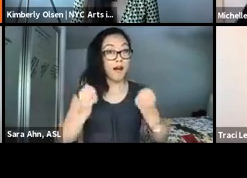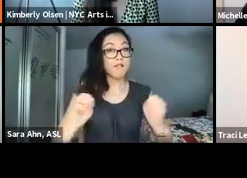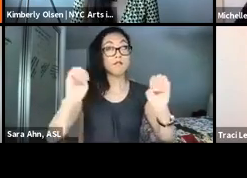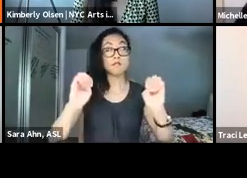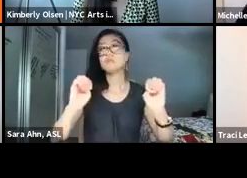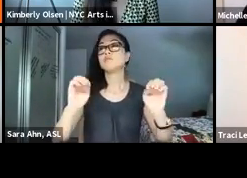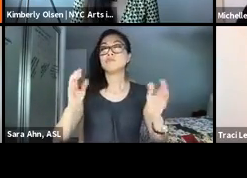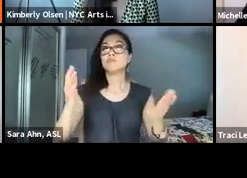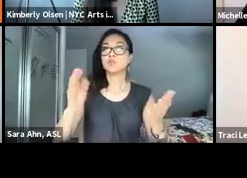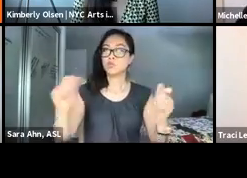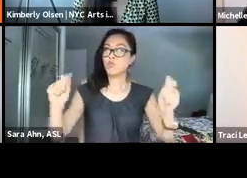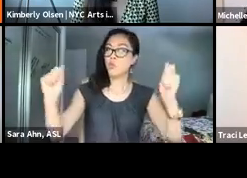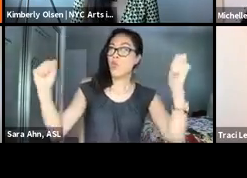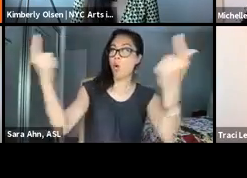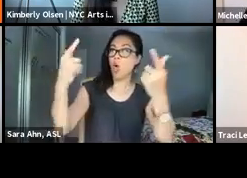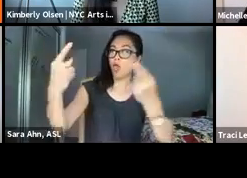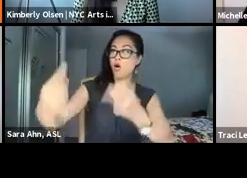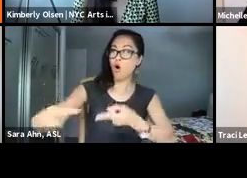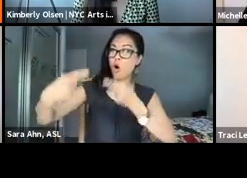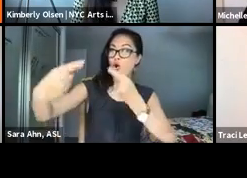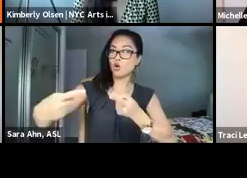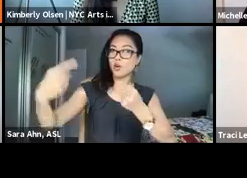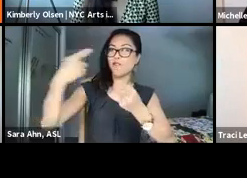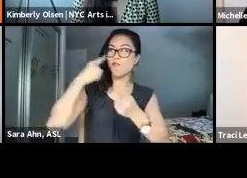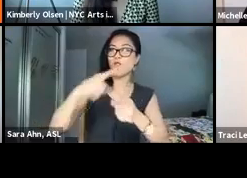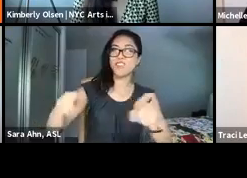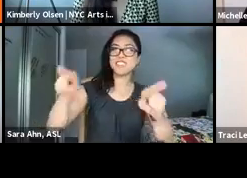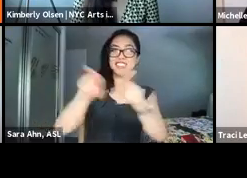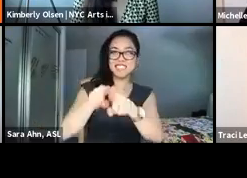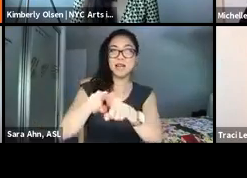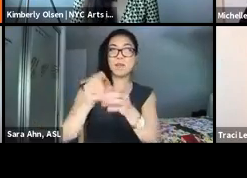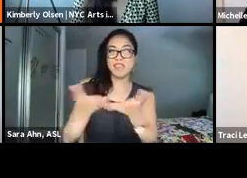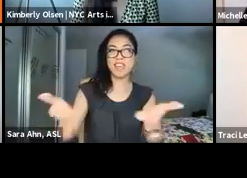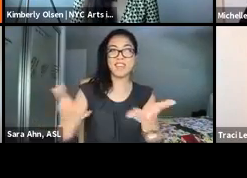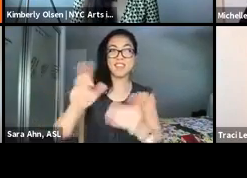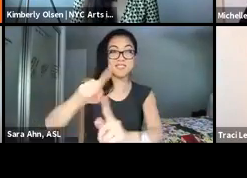is phase four. Not that I want the NDI staff to come back before they are ready to come